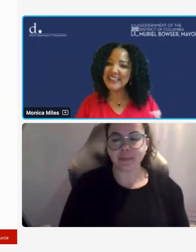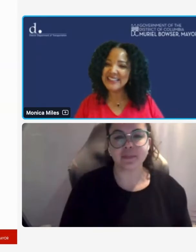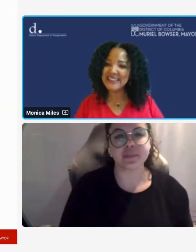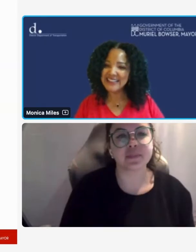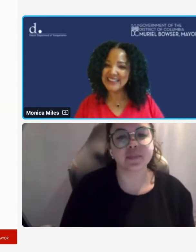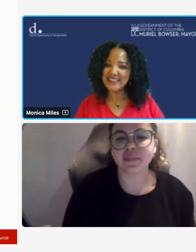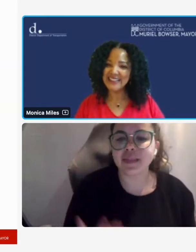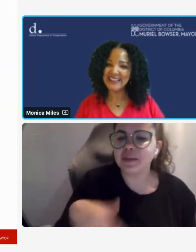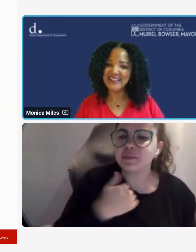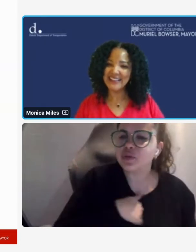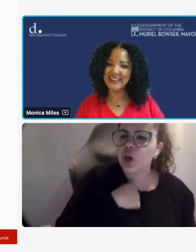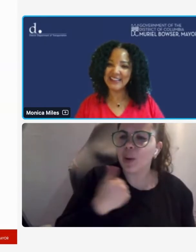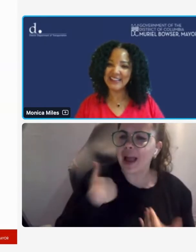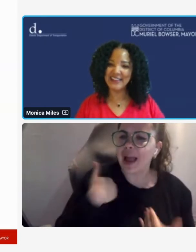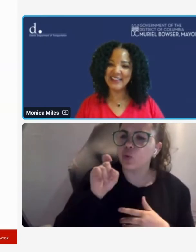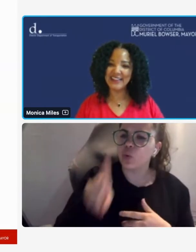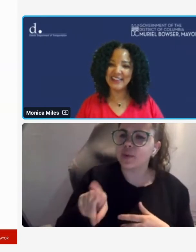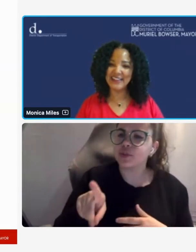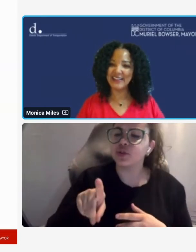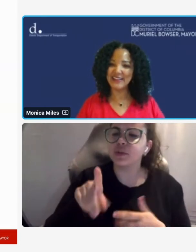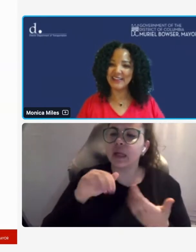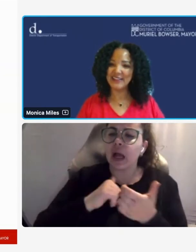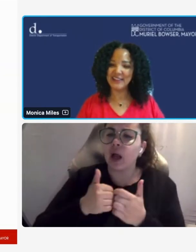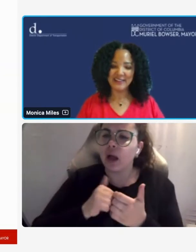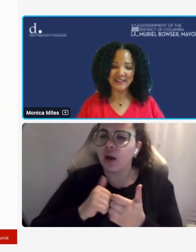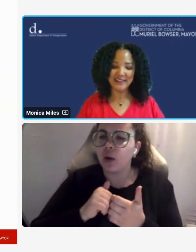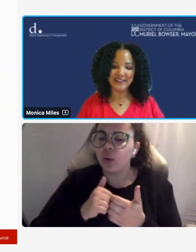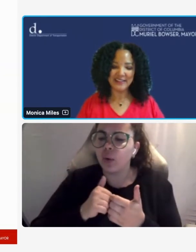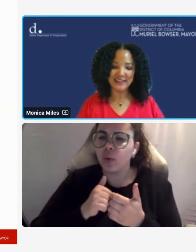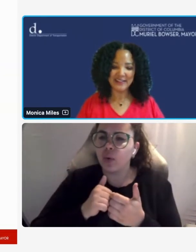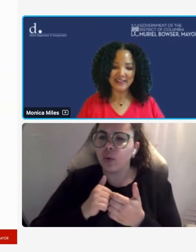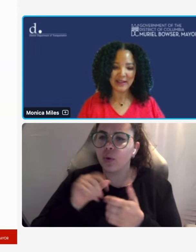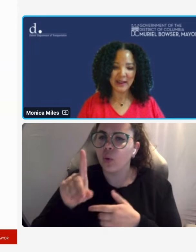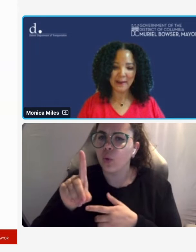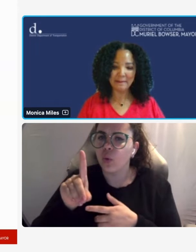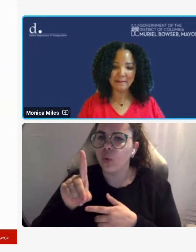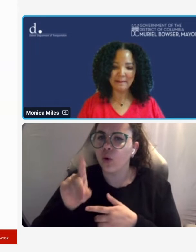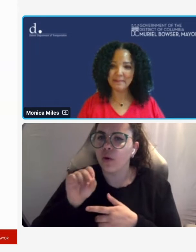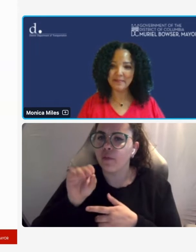i'm sorry we have a question that how how 104 23 is calculated